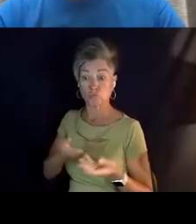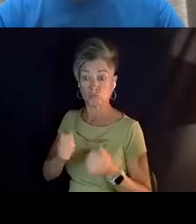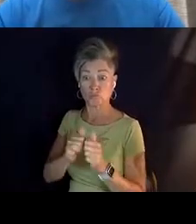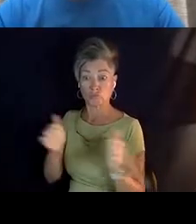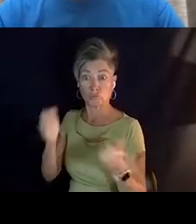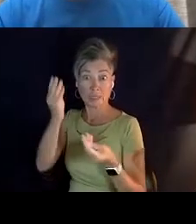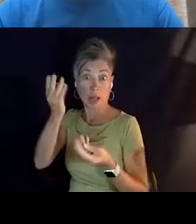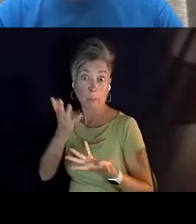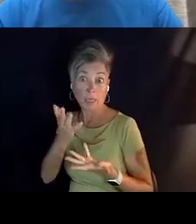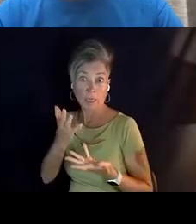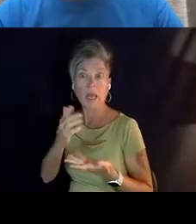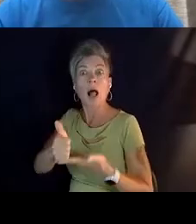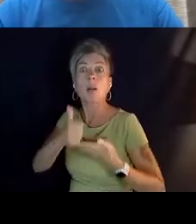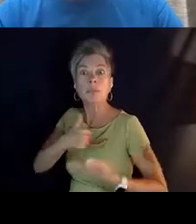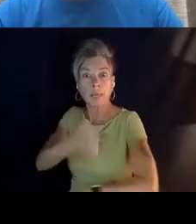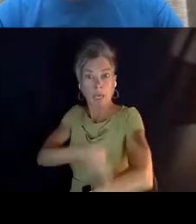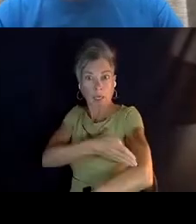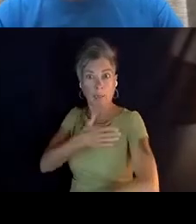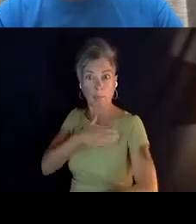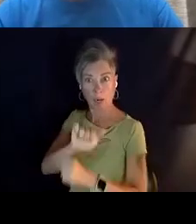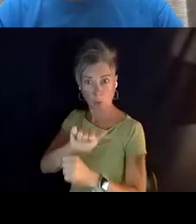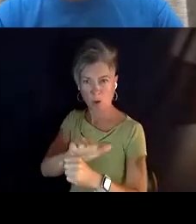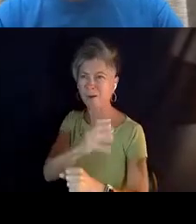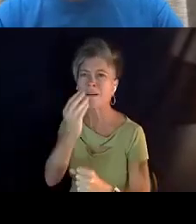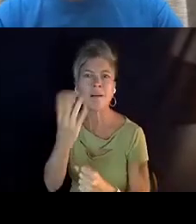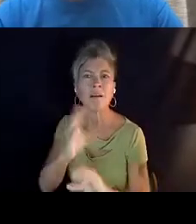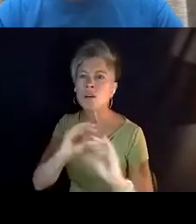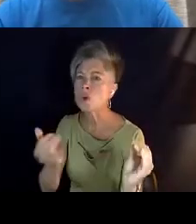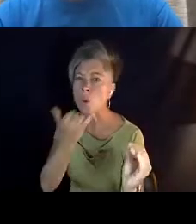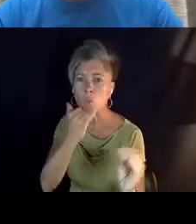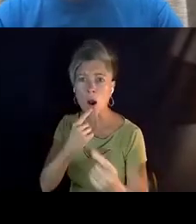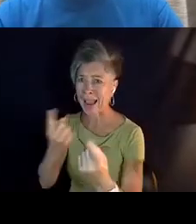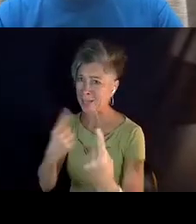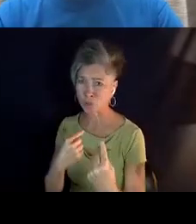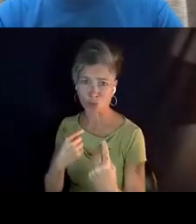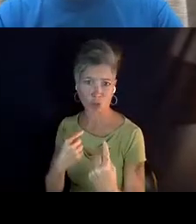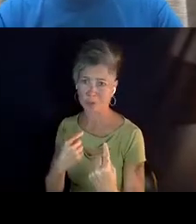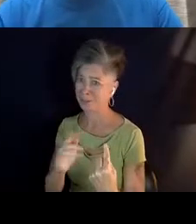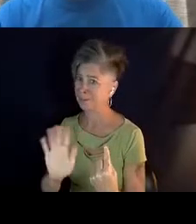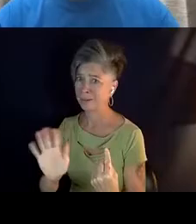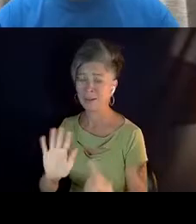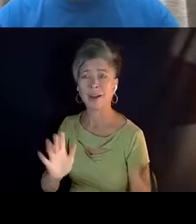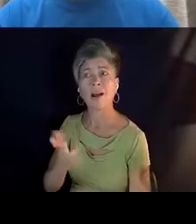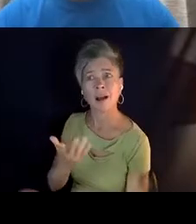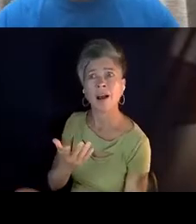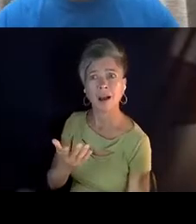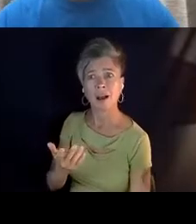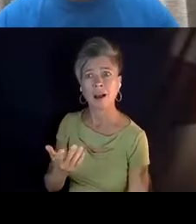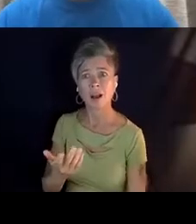there are no wrong answers in this process. So really it's about creating a relationship